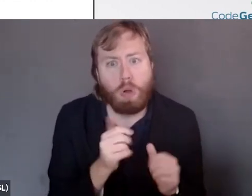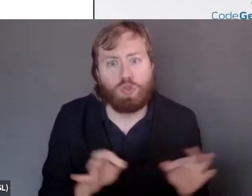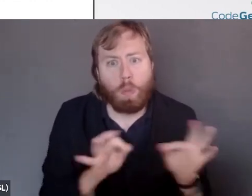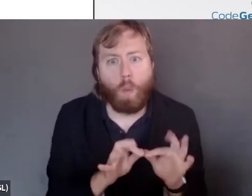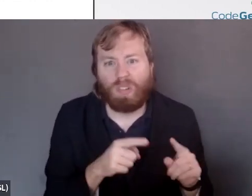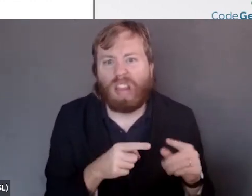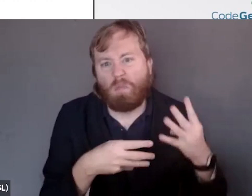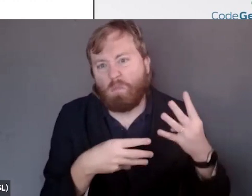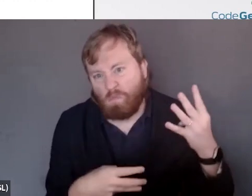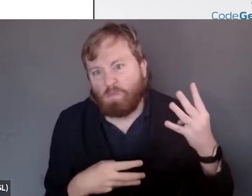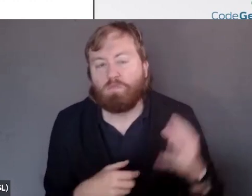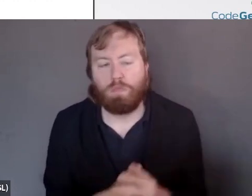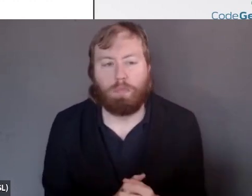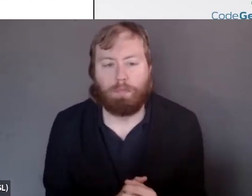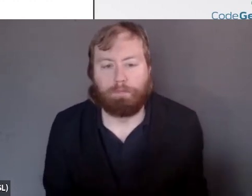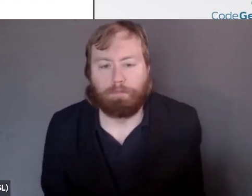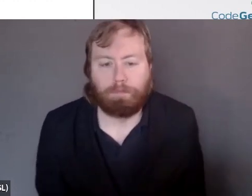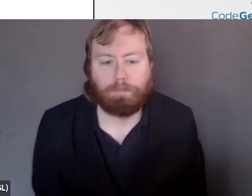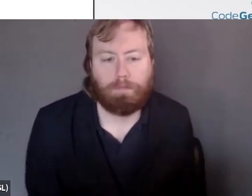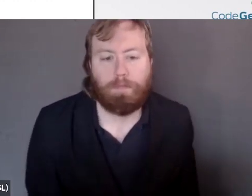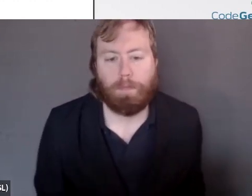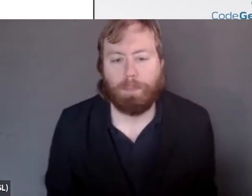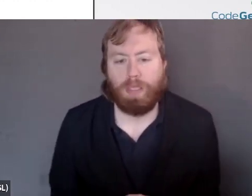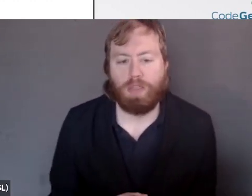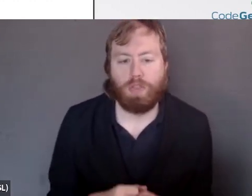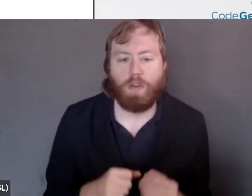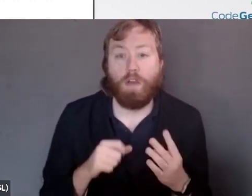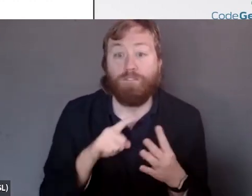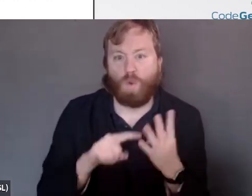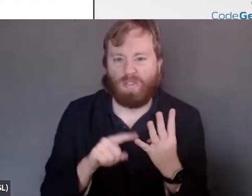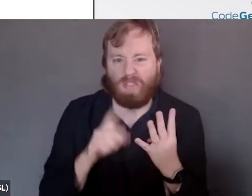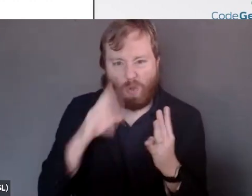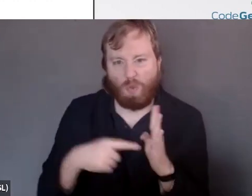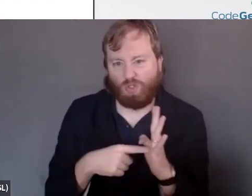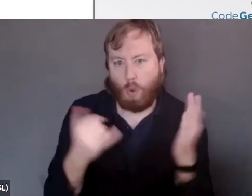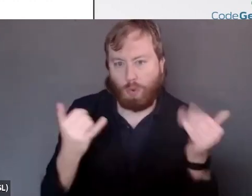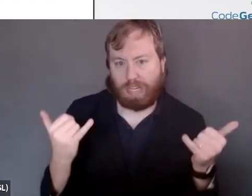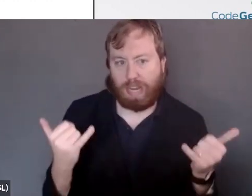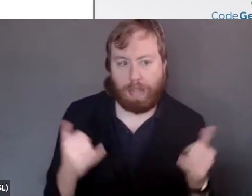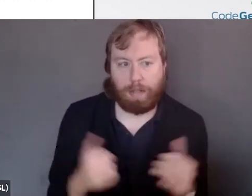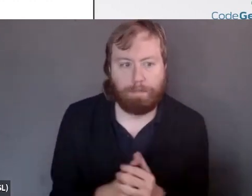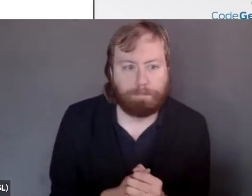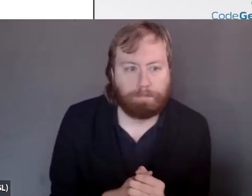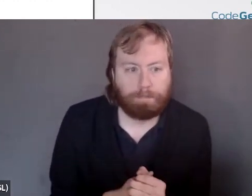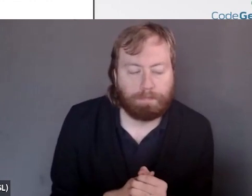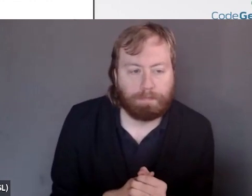Navigating to the interactive elements, we use the Tab key to go forward, and Shift-Tab to go backward through those elements.